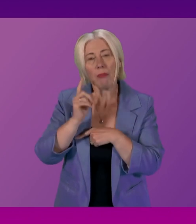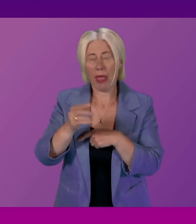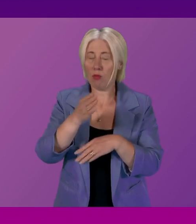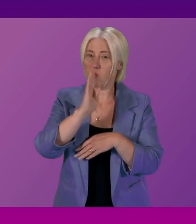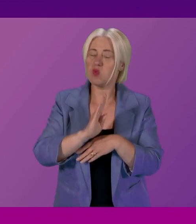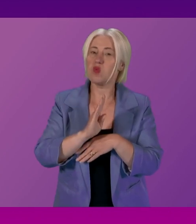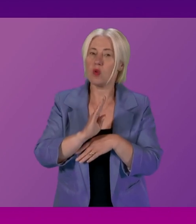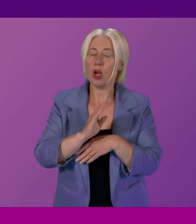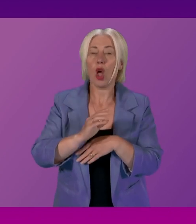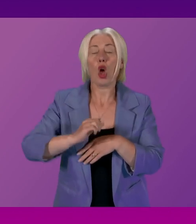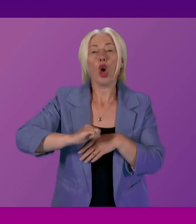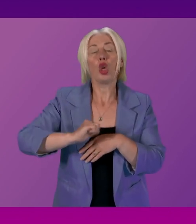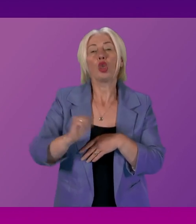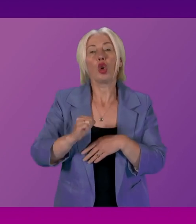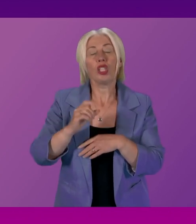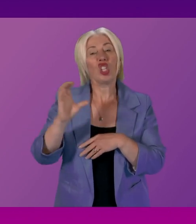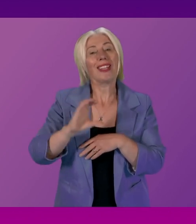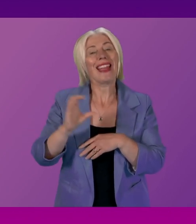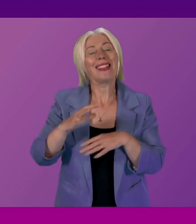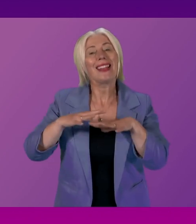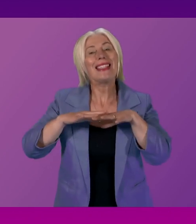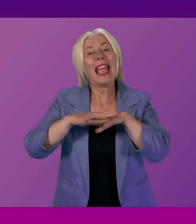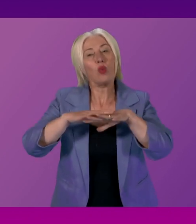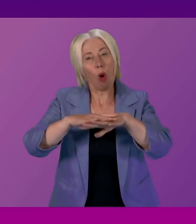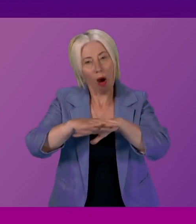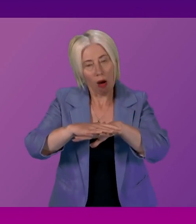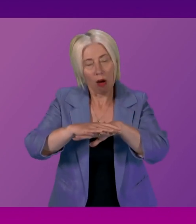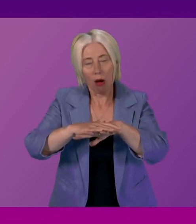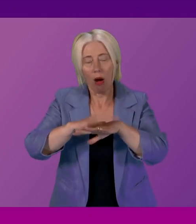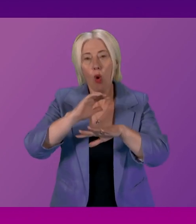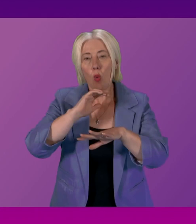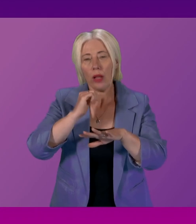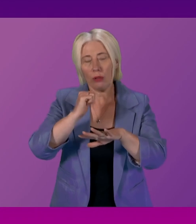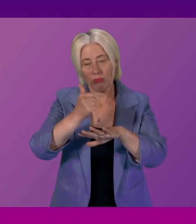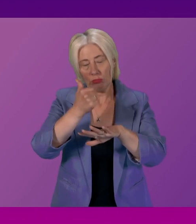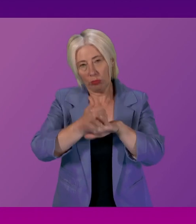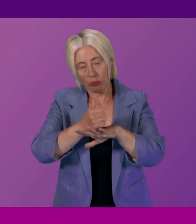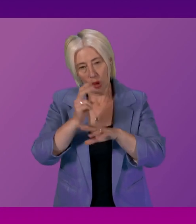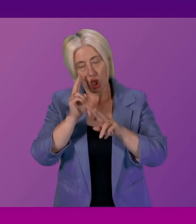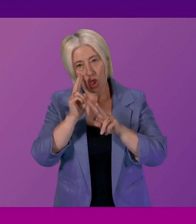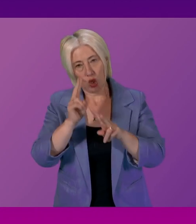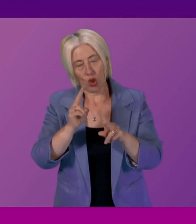The Scottish cancer network will establish a new ovarian cancer clinical network, which